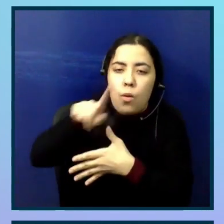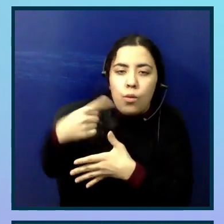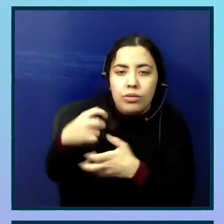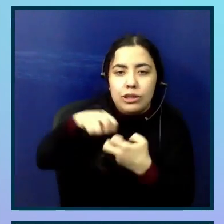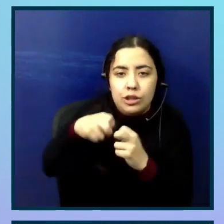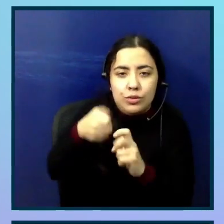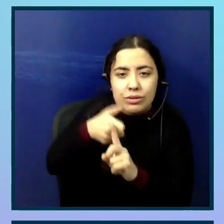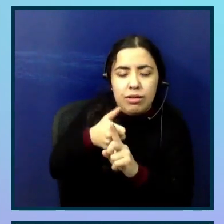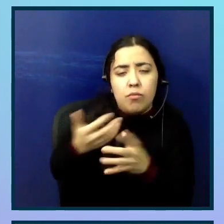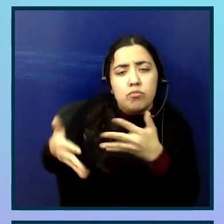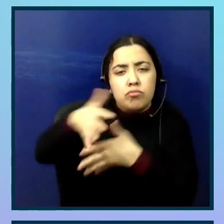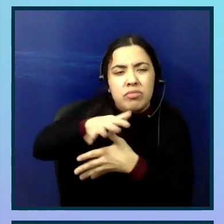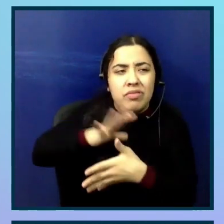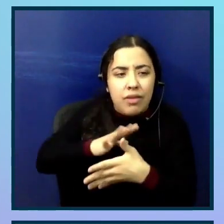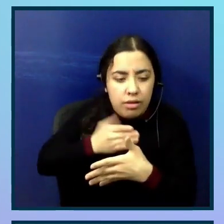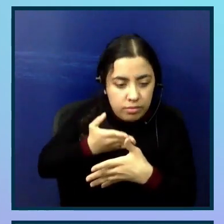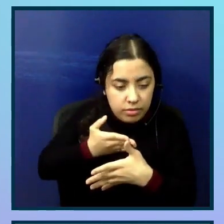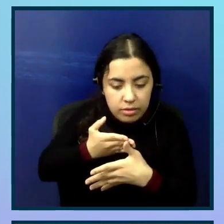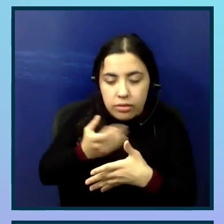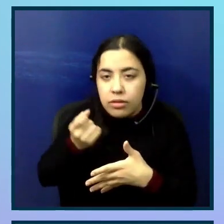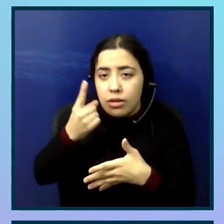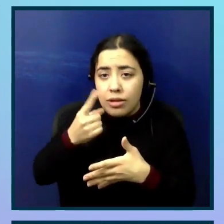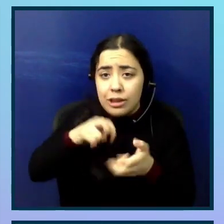but also prioritizing the work in the company as a whole.